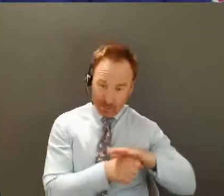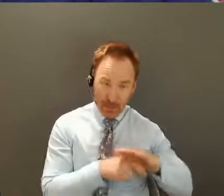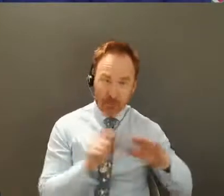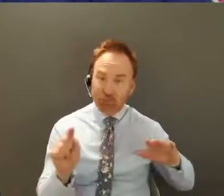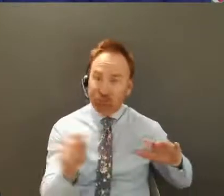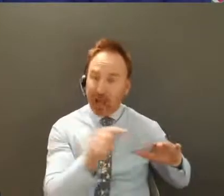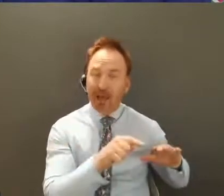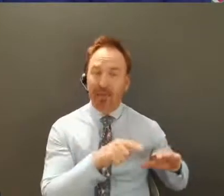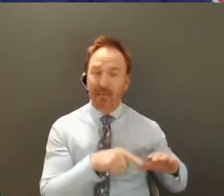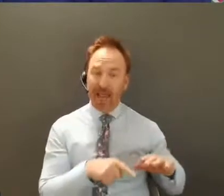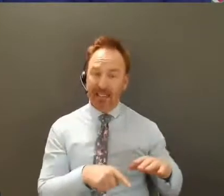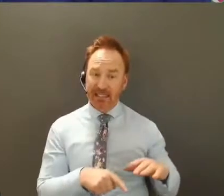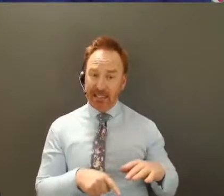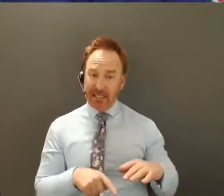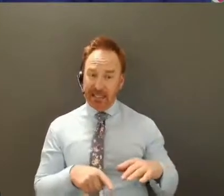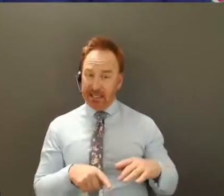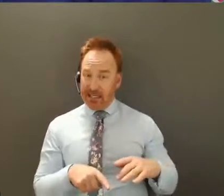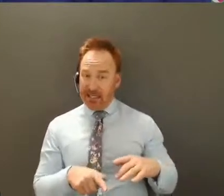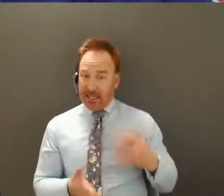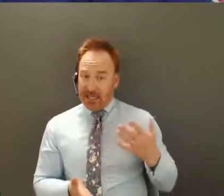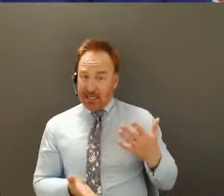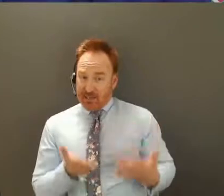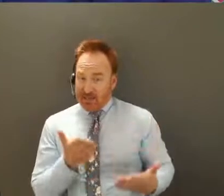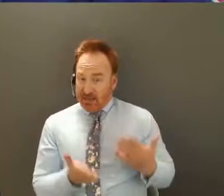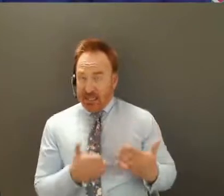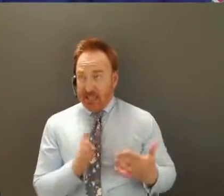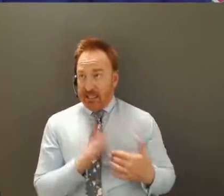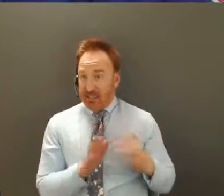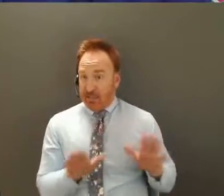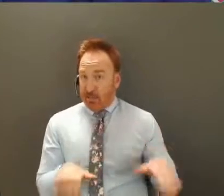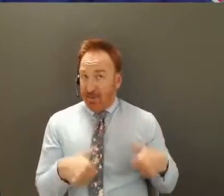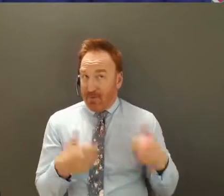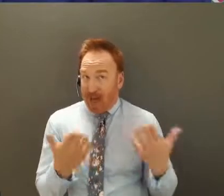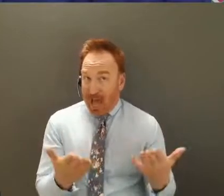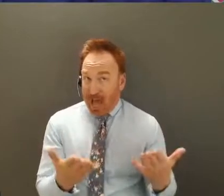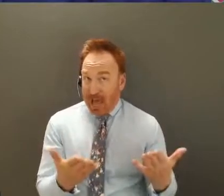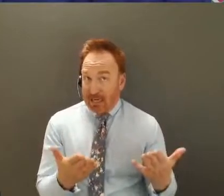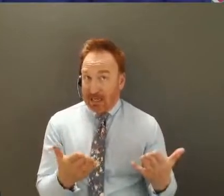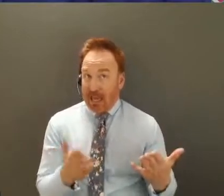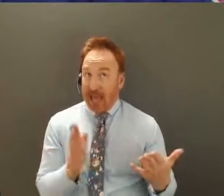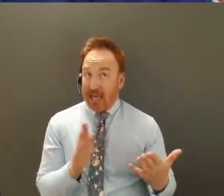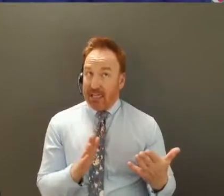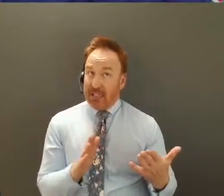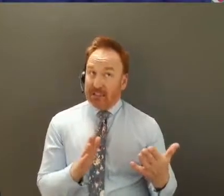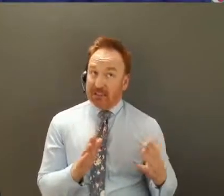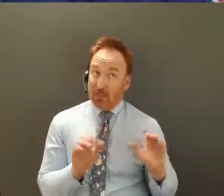admission. The one that was local was partially vaccinated and had a